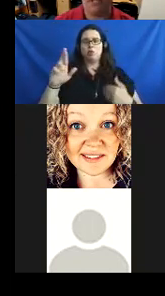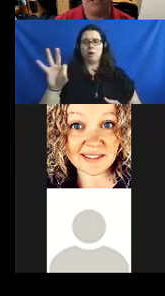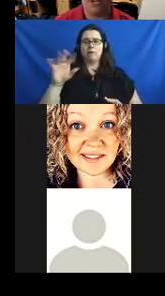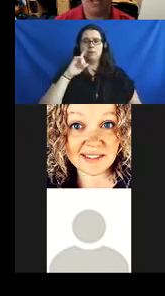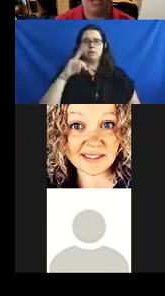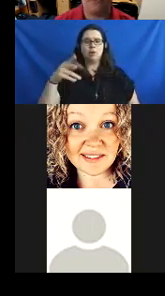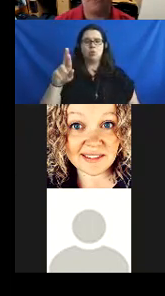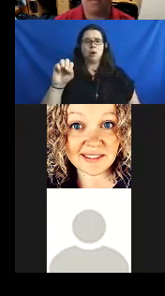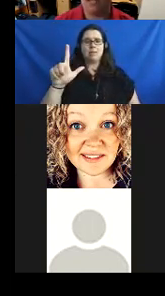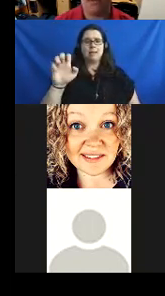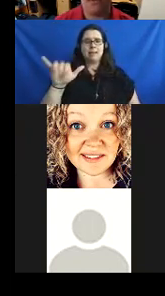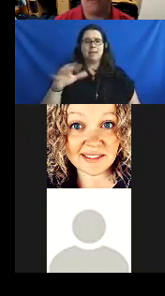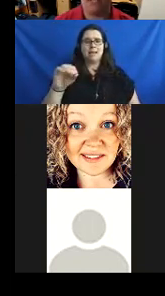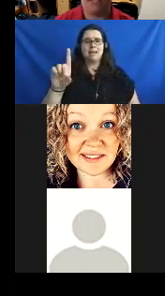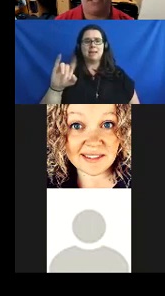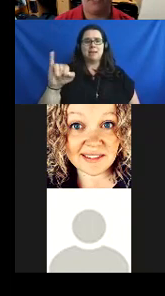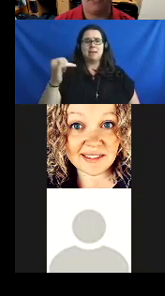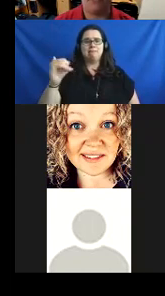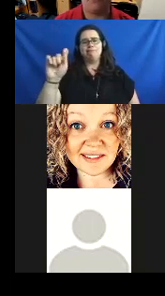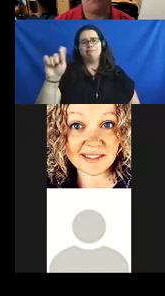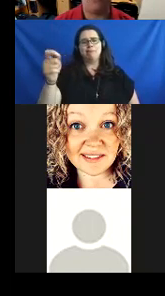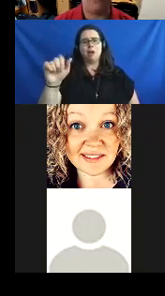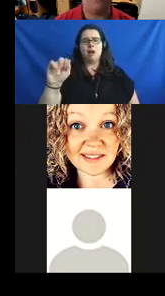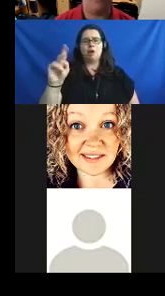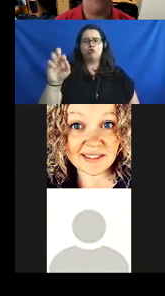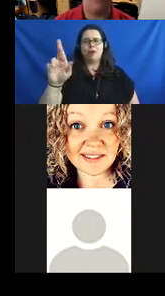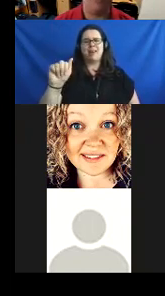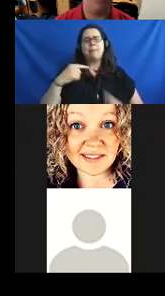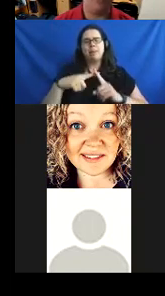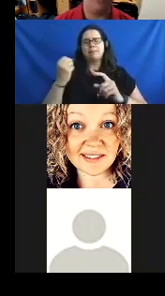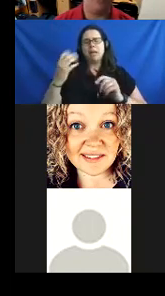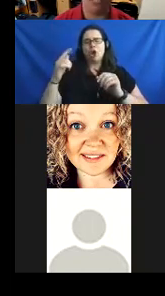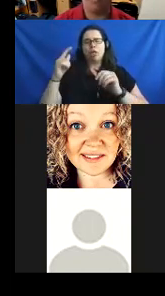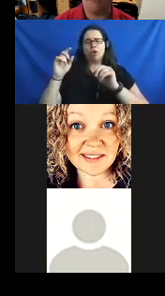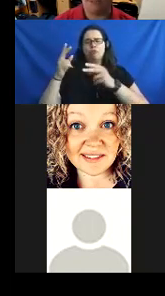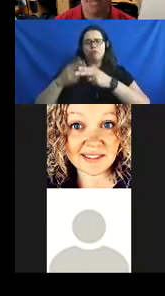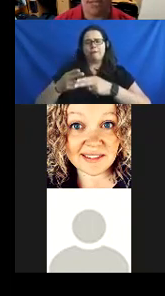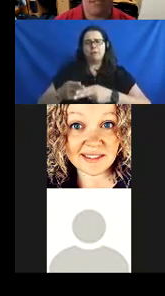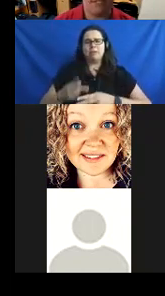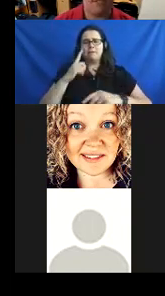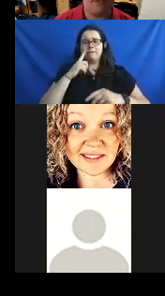AND D' ANDREA AND THERE ARE LAWS THAT PERTAIN TO DIFFERENT